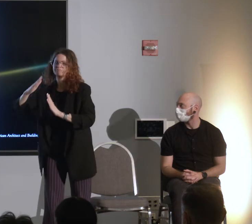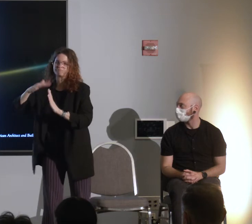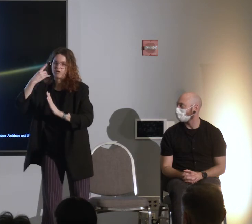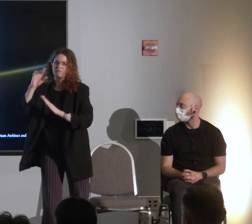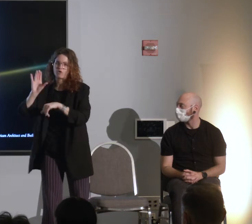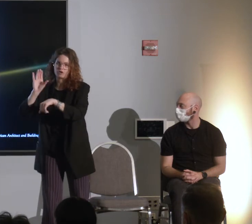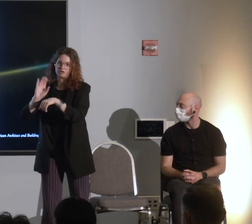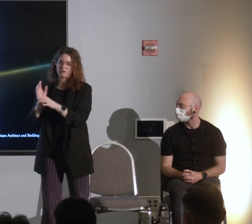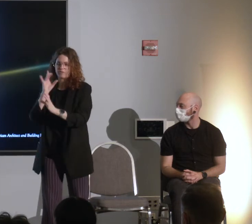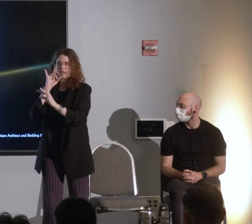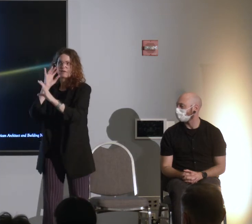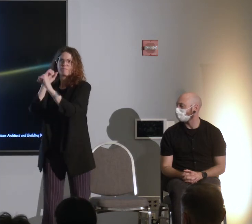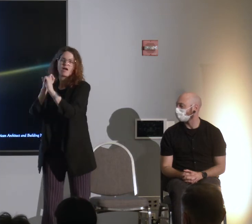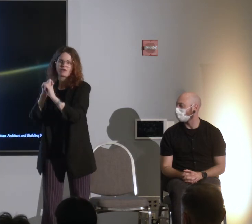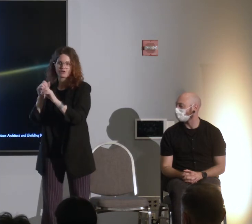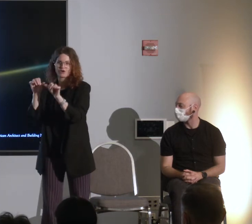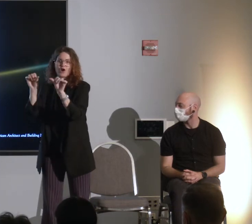most admired architect of his era.